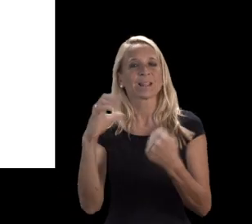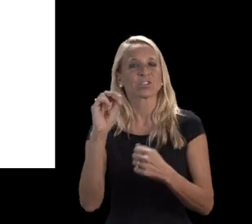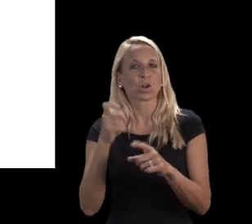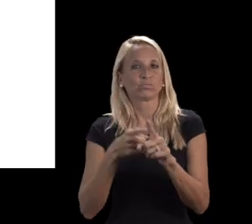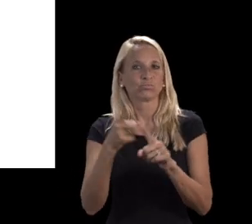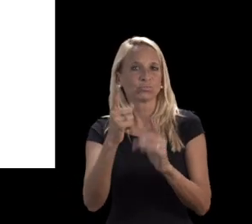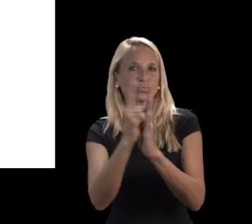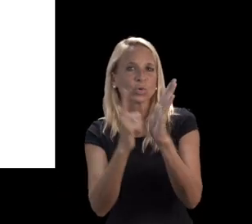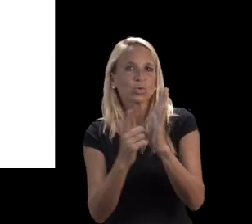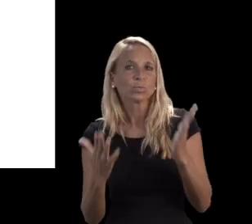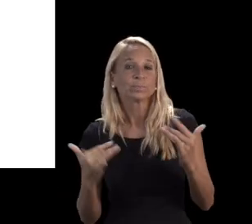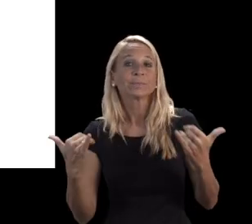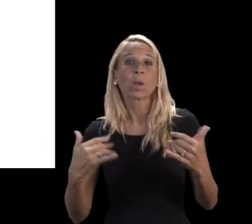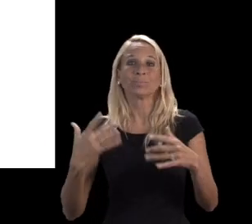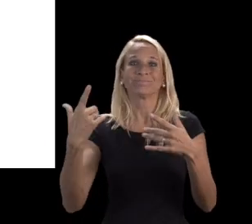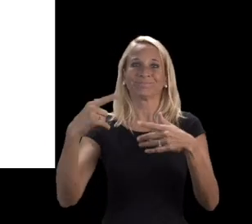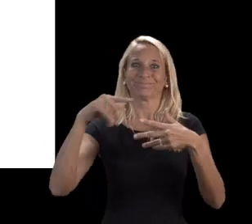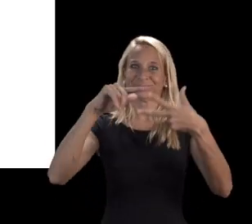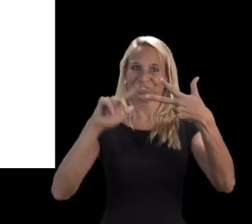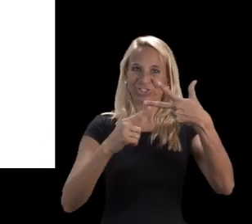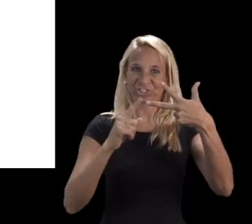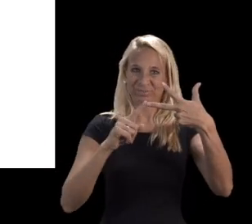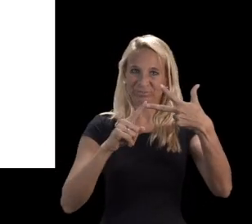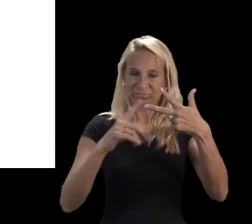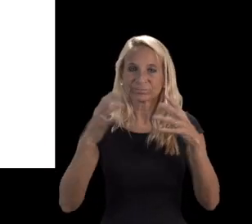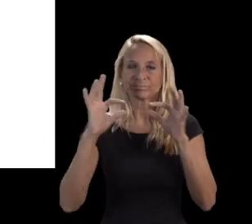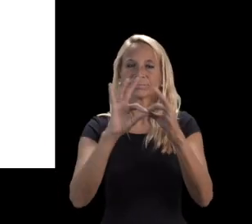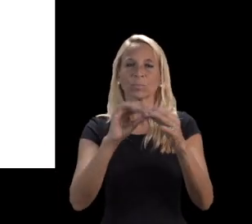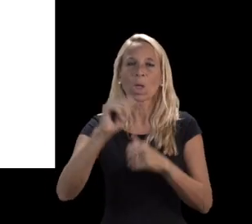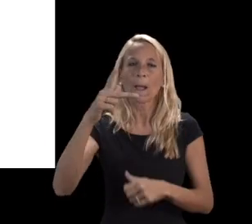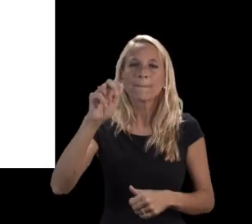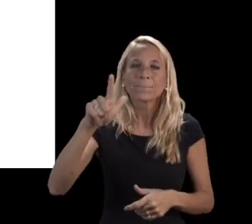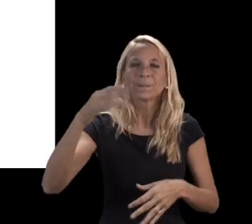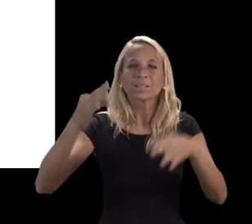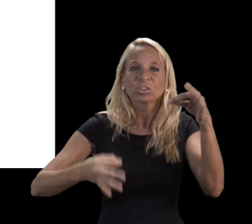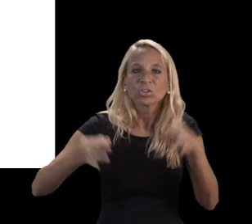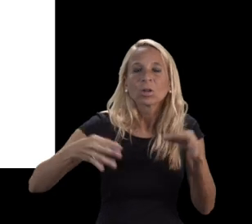appeal hearings of our three-part session of Medicaid denials and appeals.